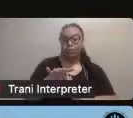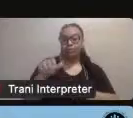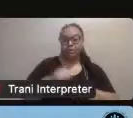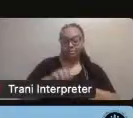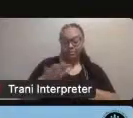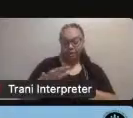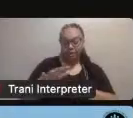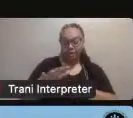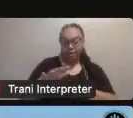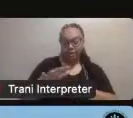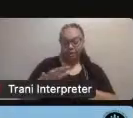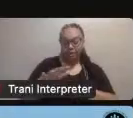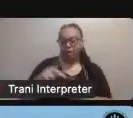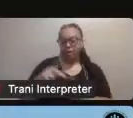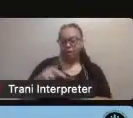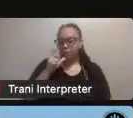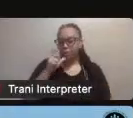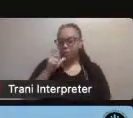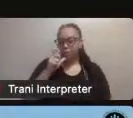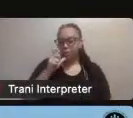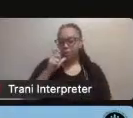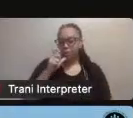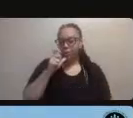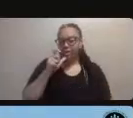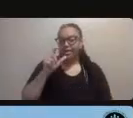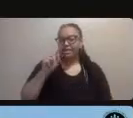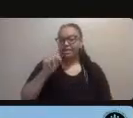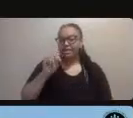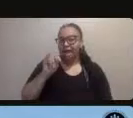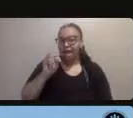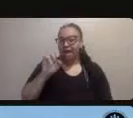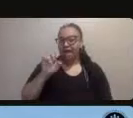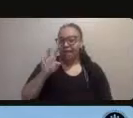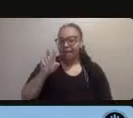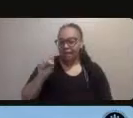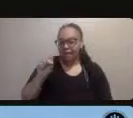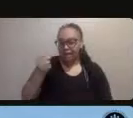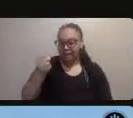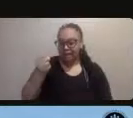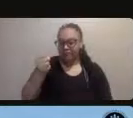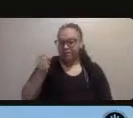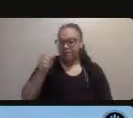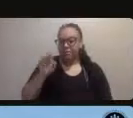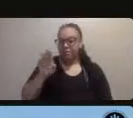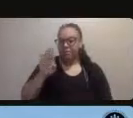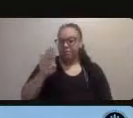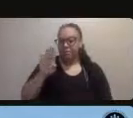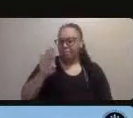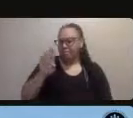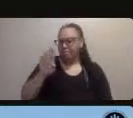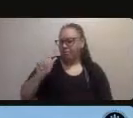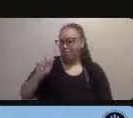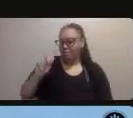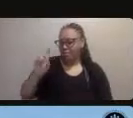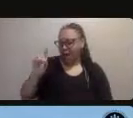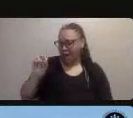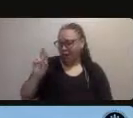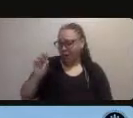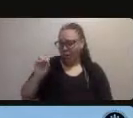ALL RIGHT. NEXT UP WE HAVE OUR FIRST VIDEO